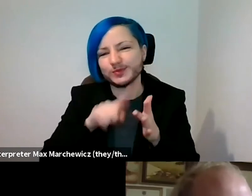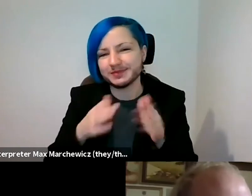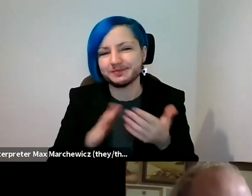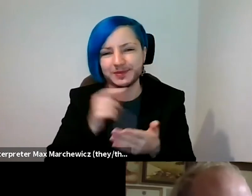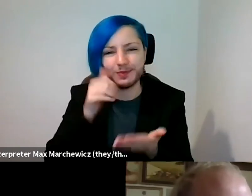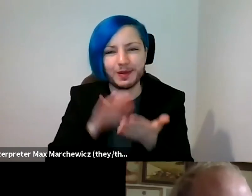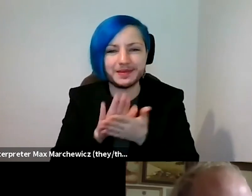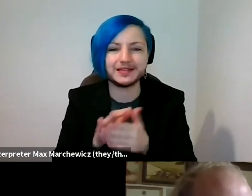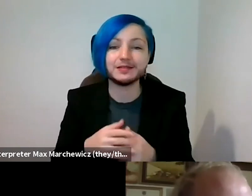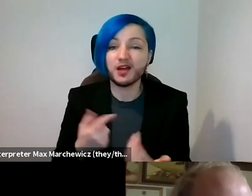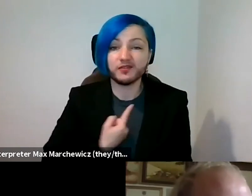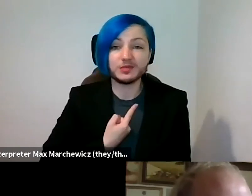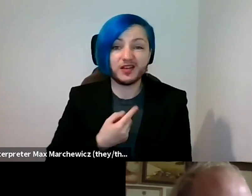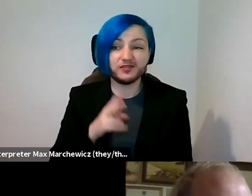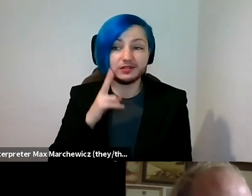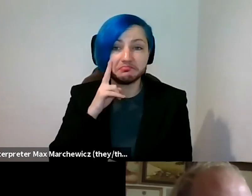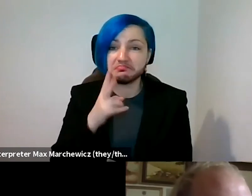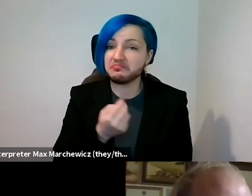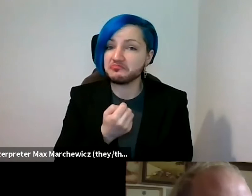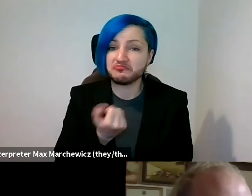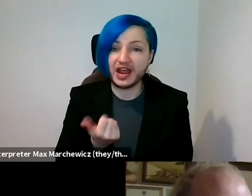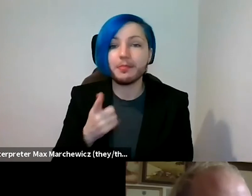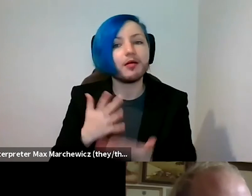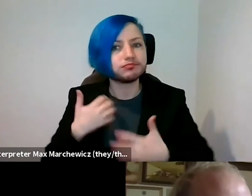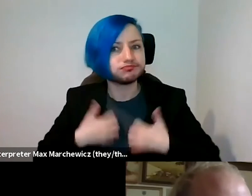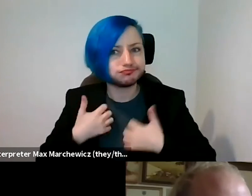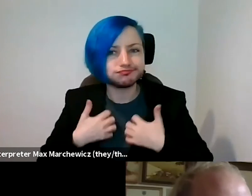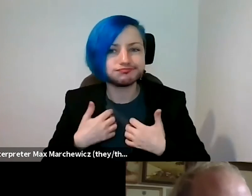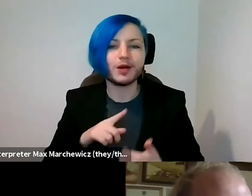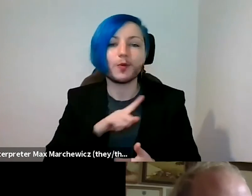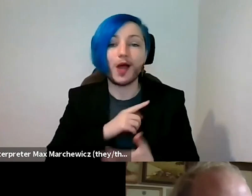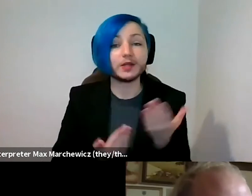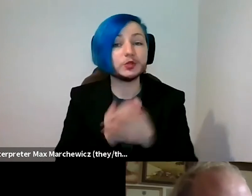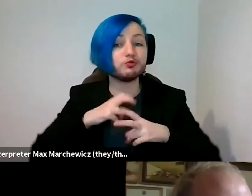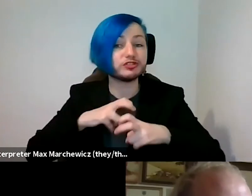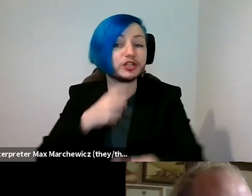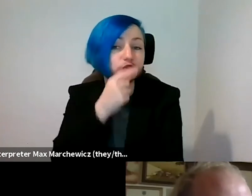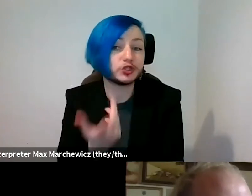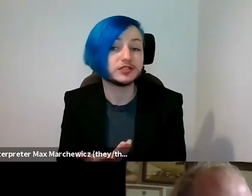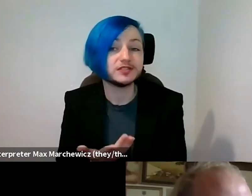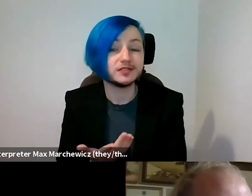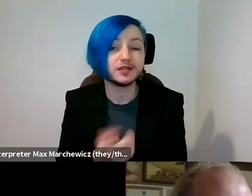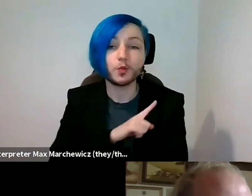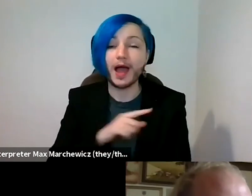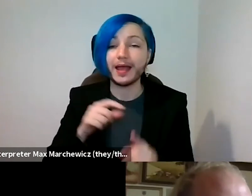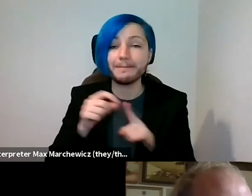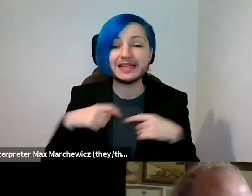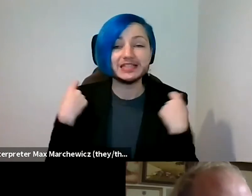So I, unfortunately, haven't seen much difference, but that is very exciting, because we can open new research into it, because the Paisley shawl is such a huge thing,